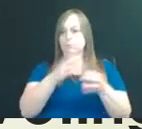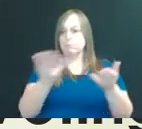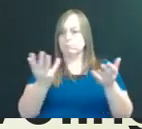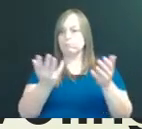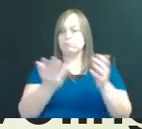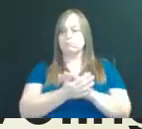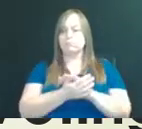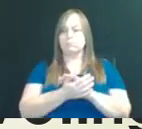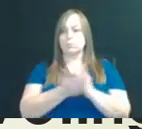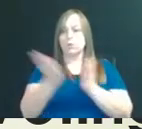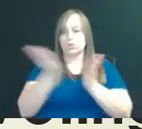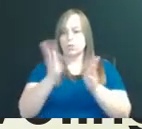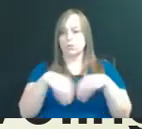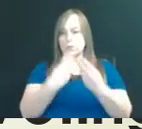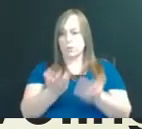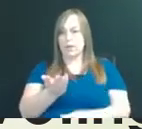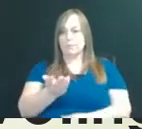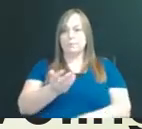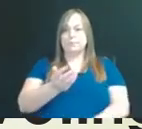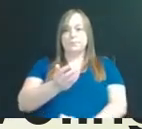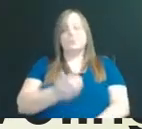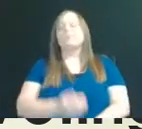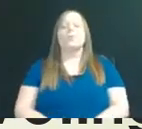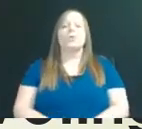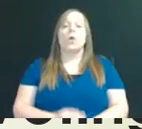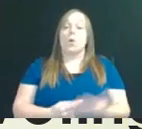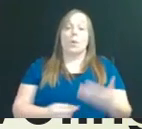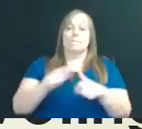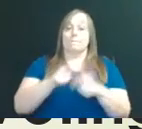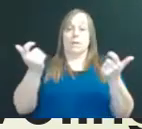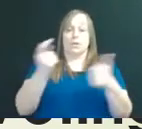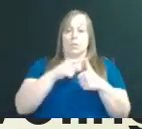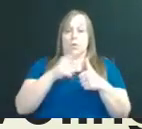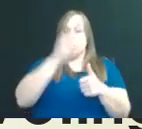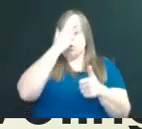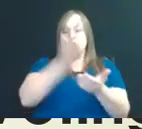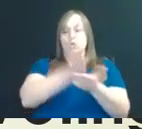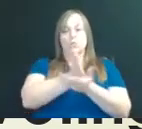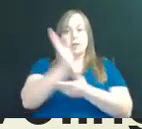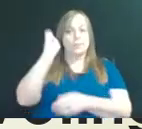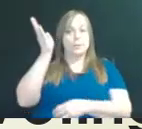these are the services that we provide. So one of the biggest ones is "Know Your Rights" presentations.